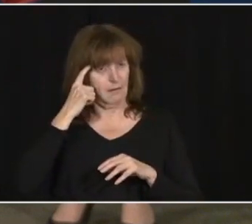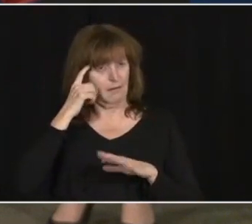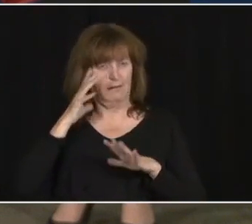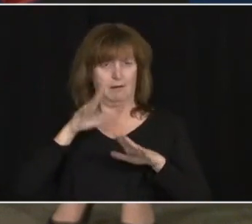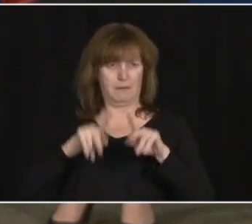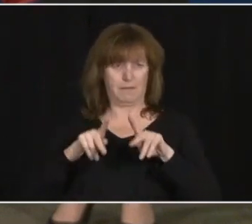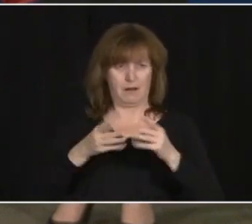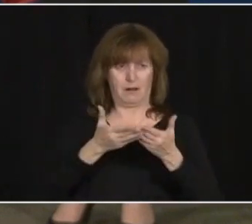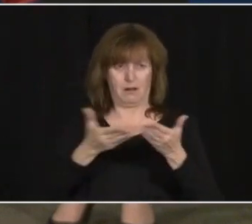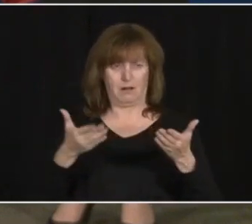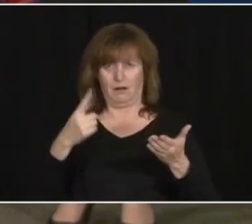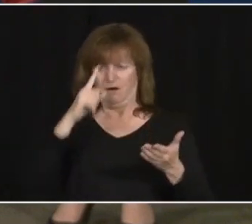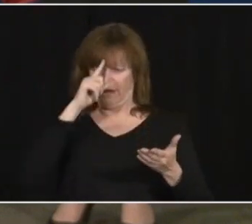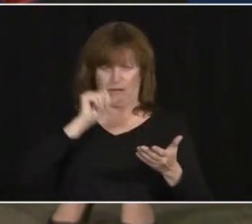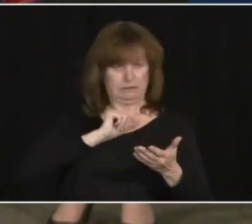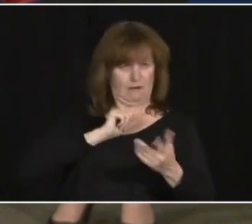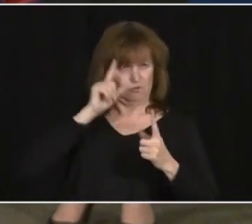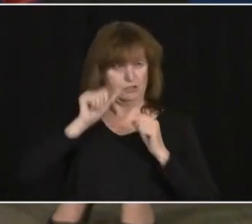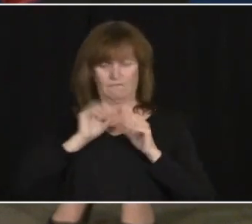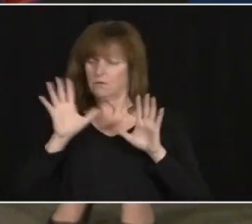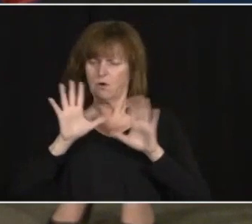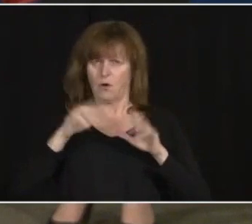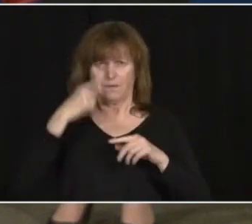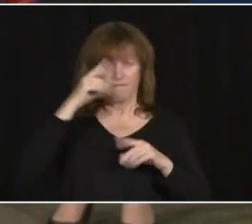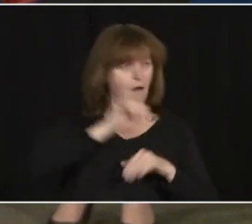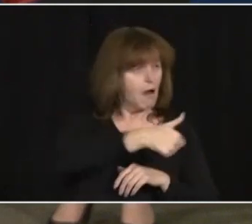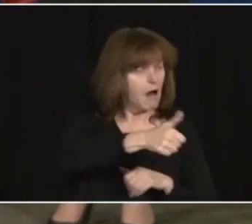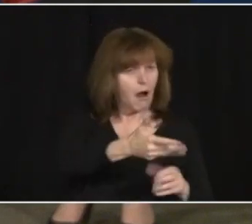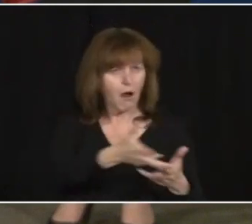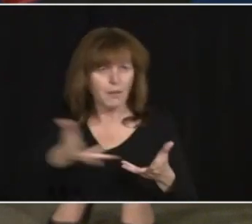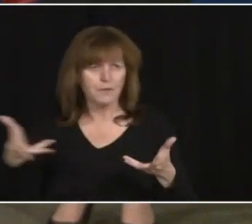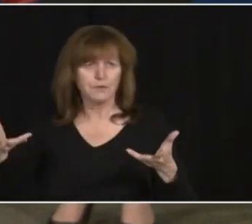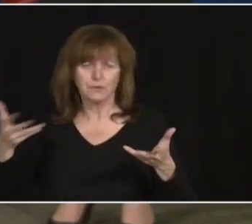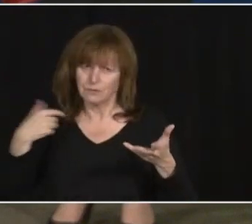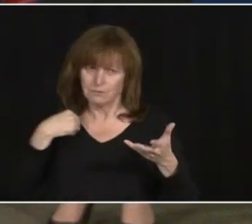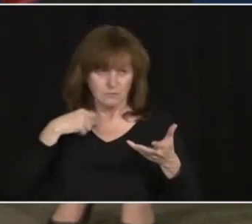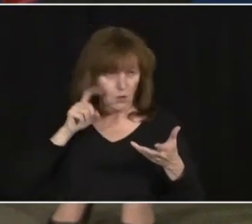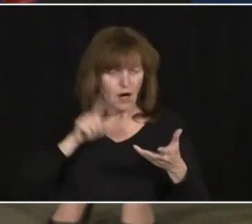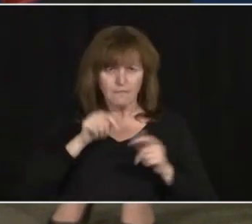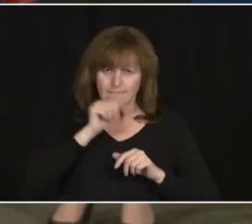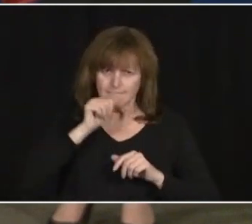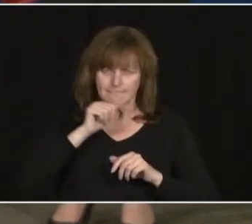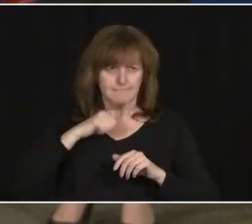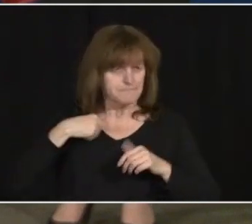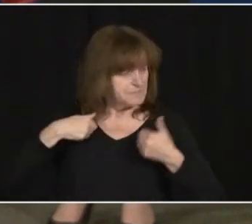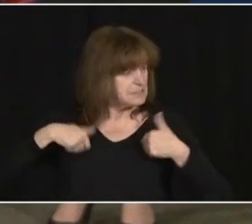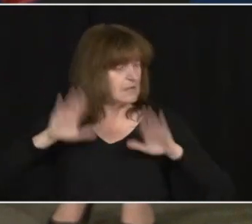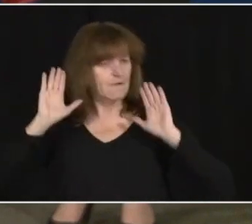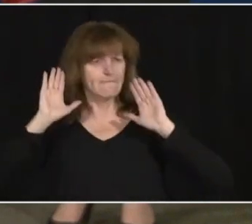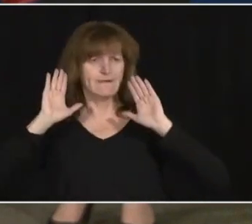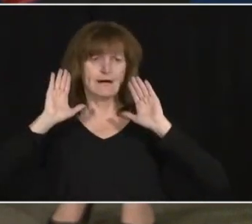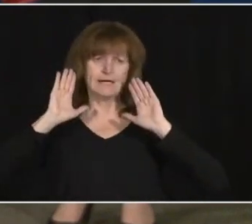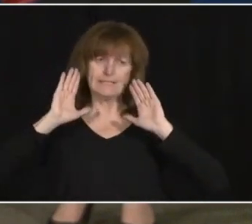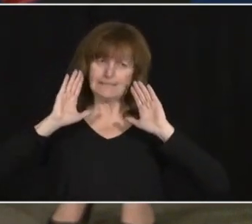great sacrifices to protect our most vulnerable. And I am so proud.